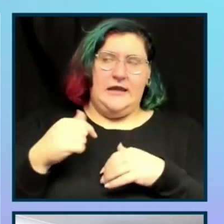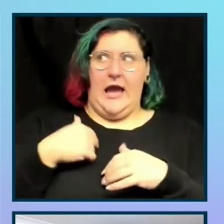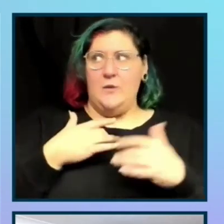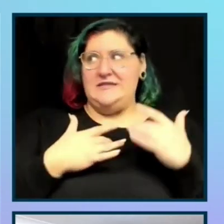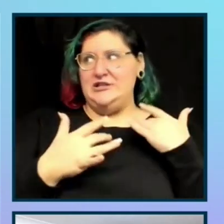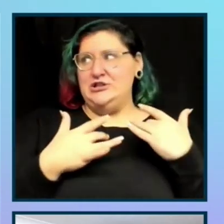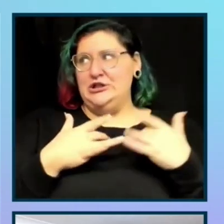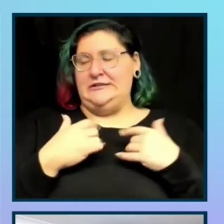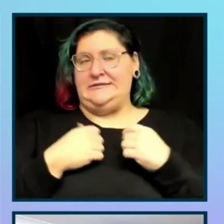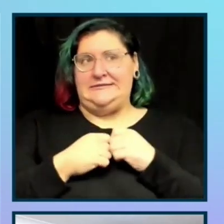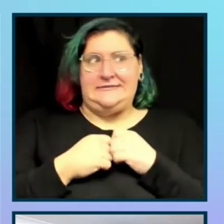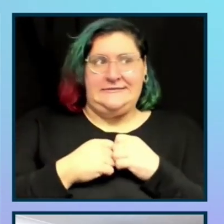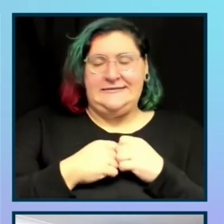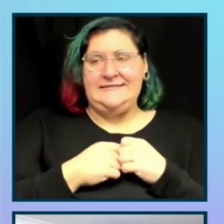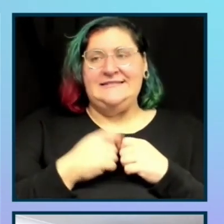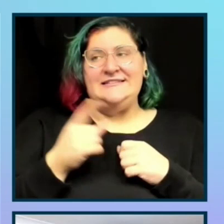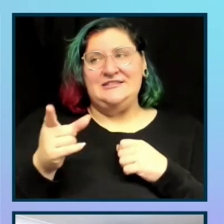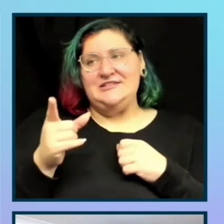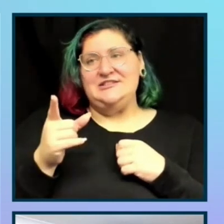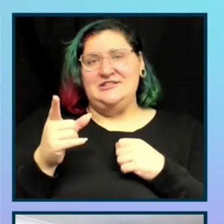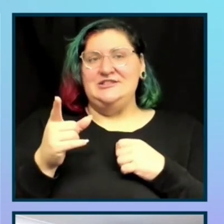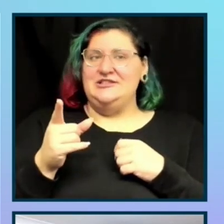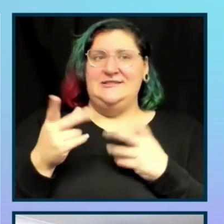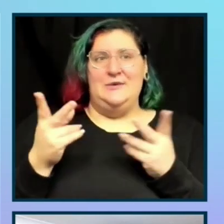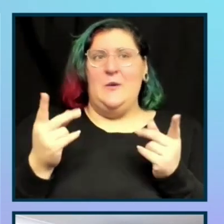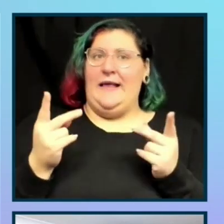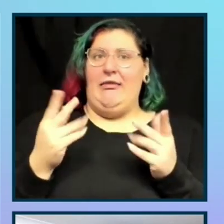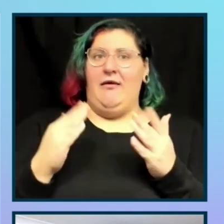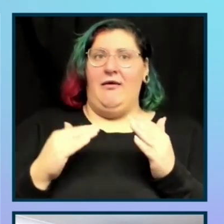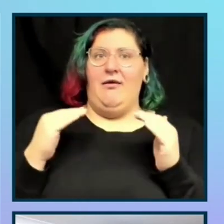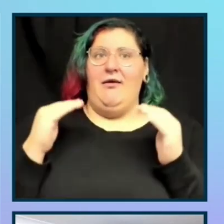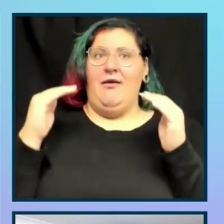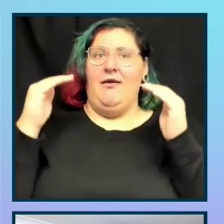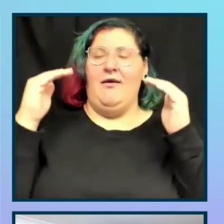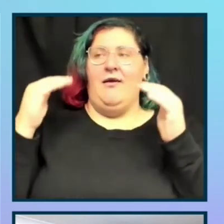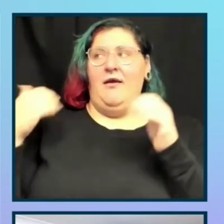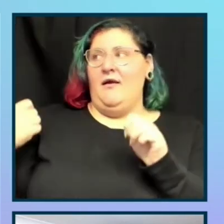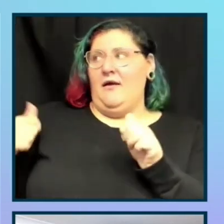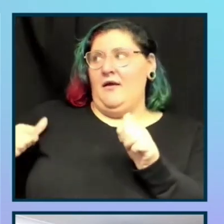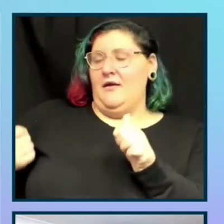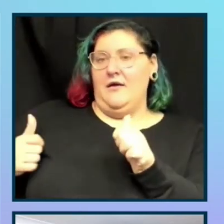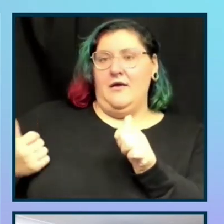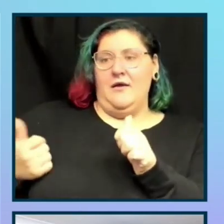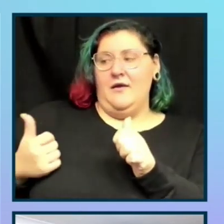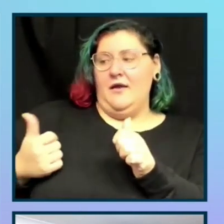how quickly Shay was you know, gaining on me, it turned from a competition well, not a competition.